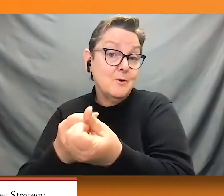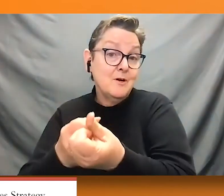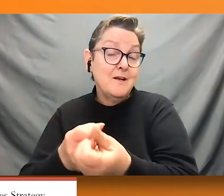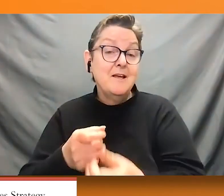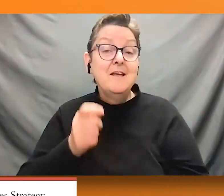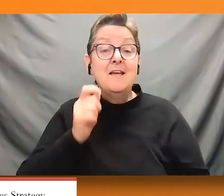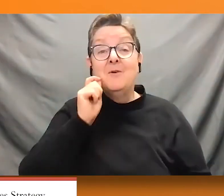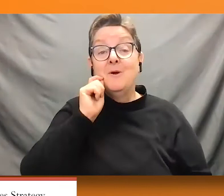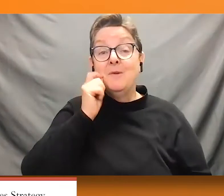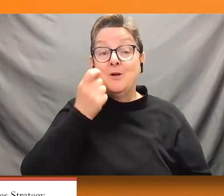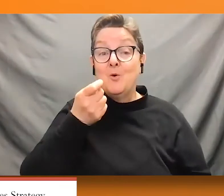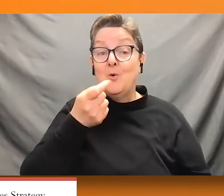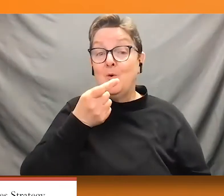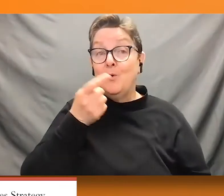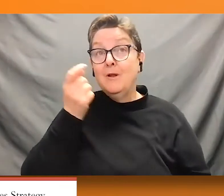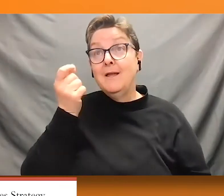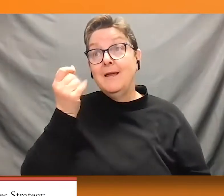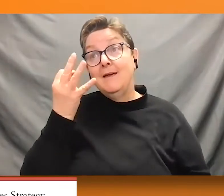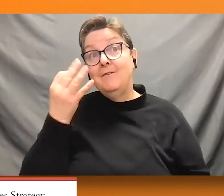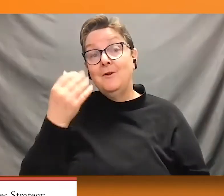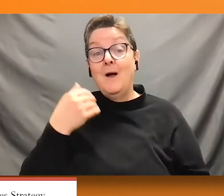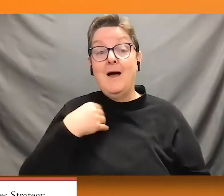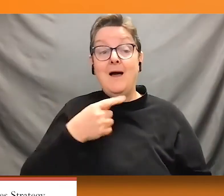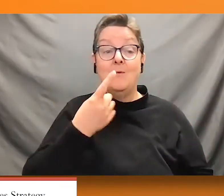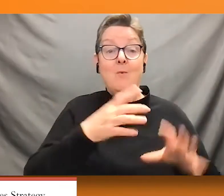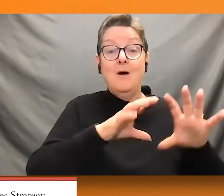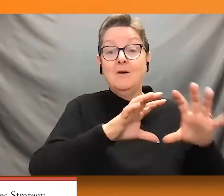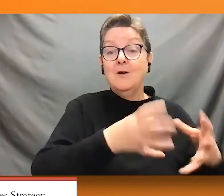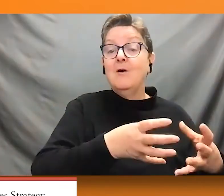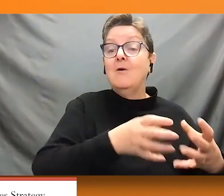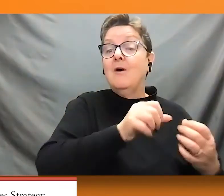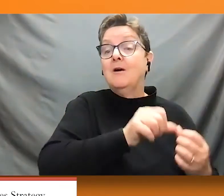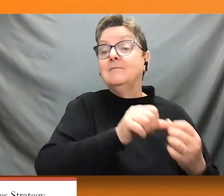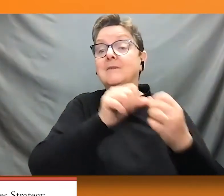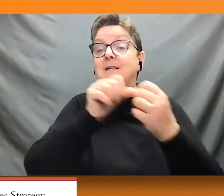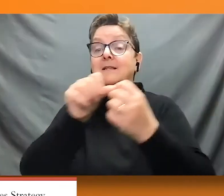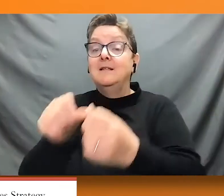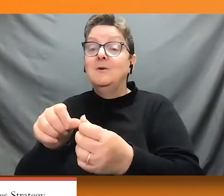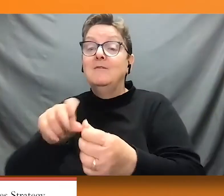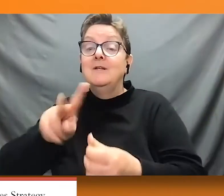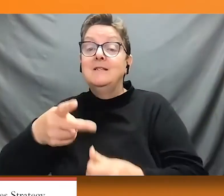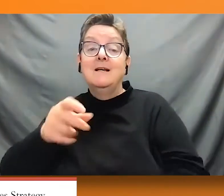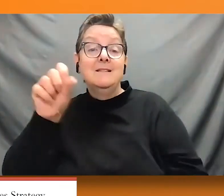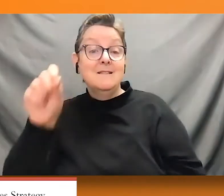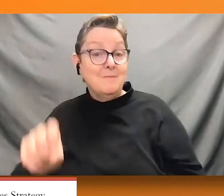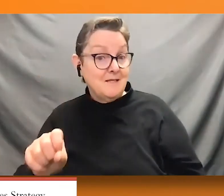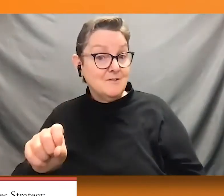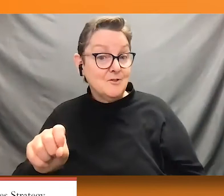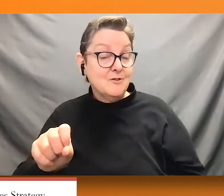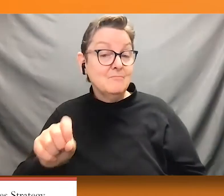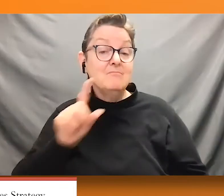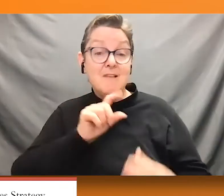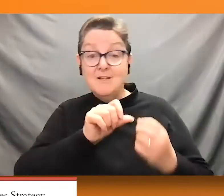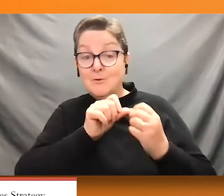Would be cool if you had two classes in succession and you can, you know, keep this going and--till it really internalizes as a strategy.